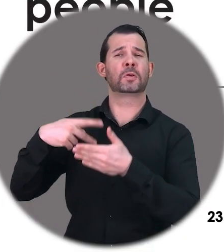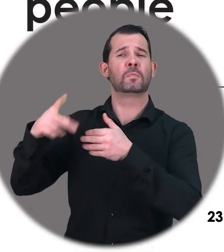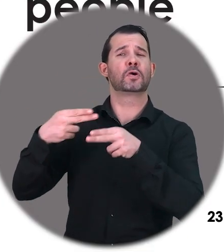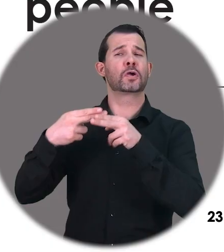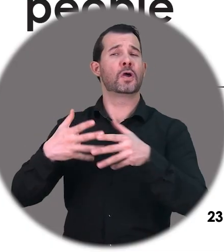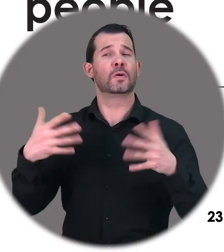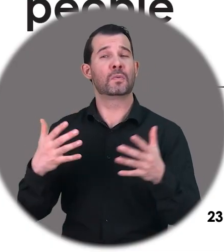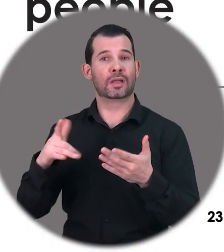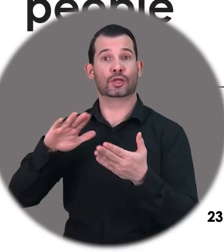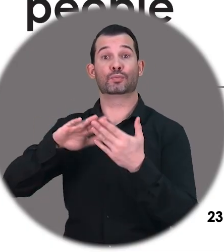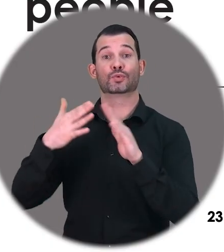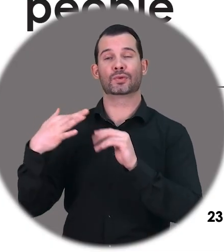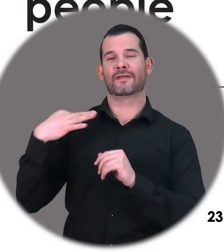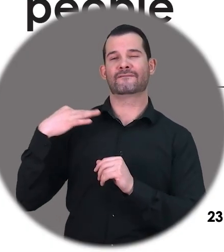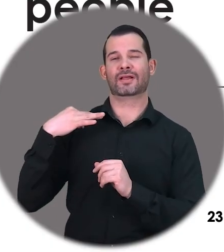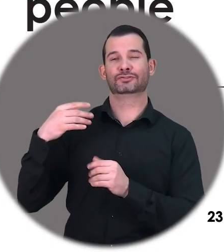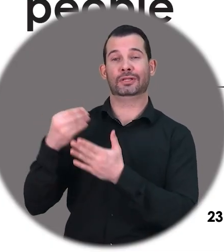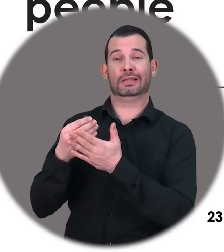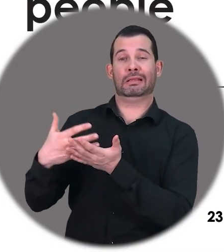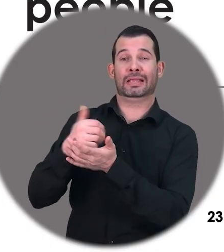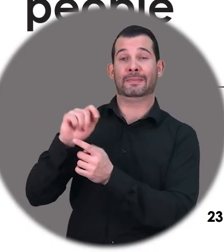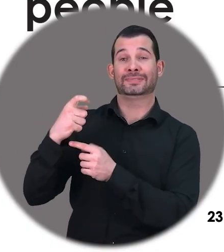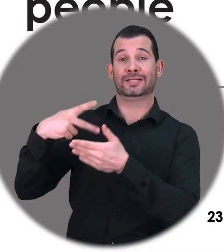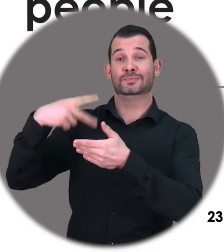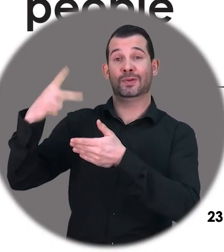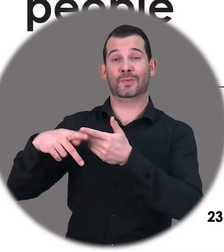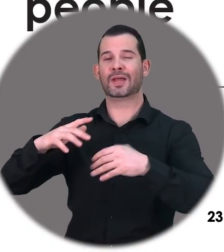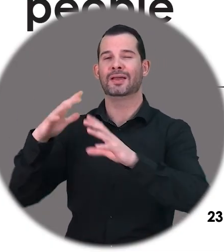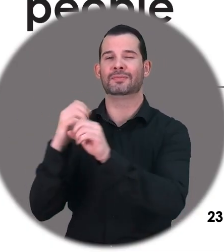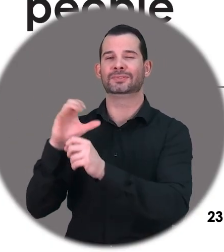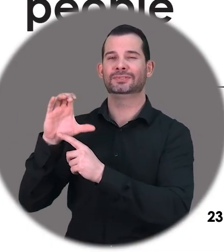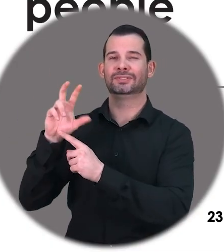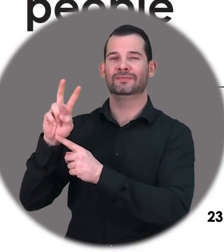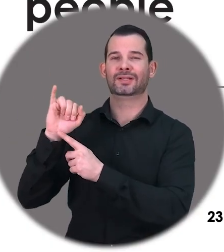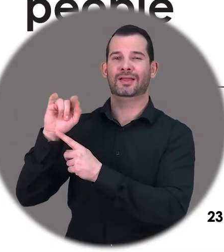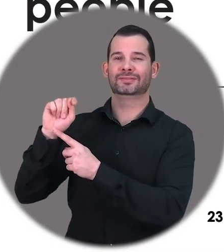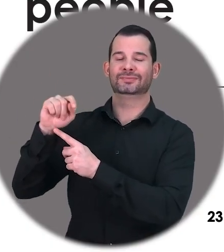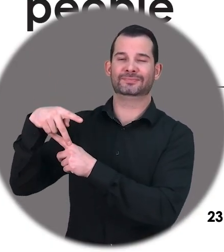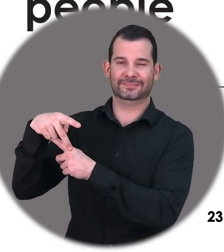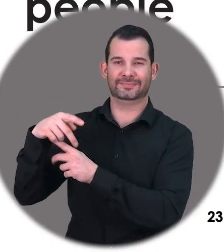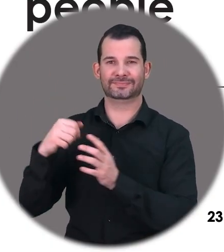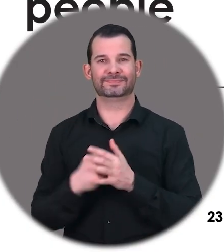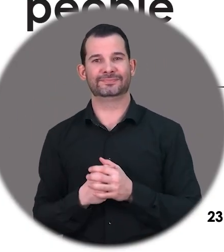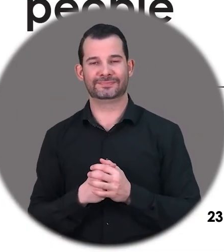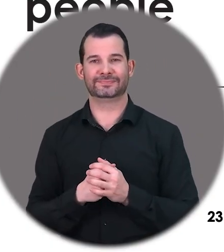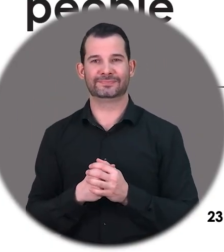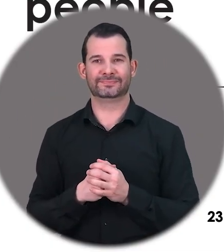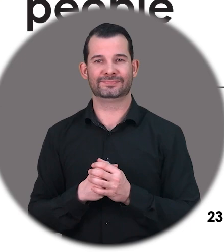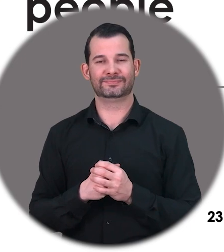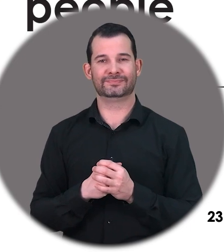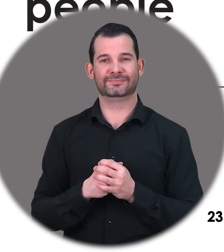The program is called the Community Volunteer Income Tax Program, or CVITP.